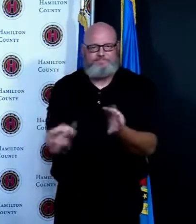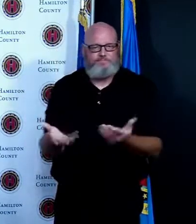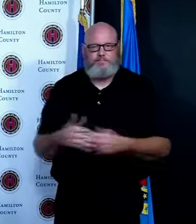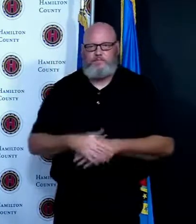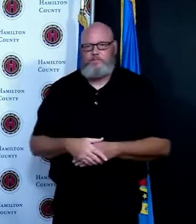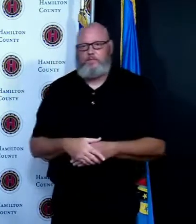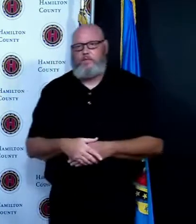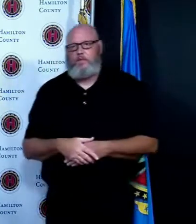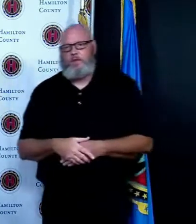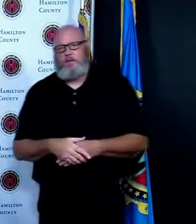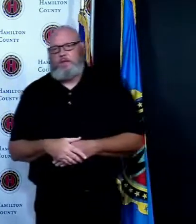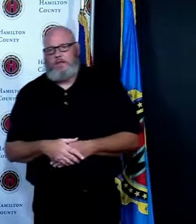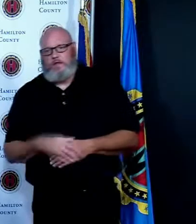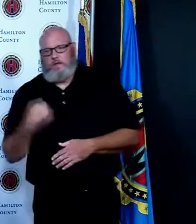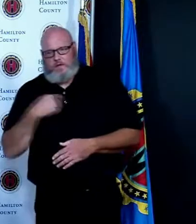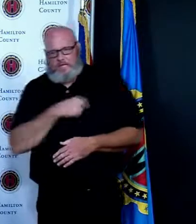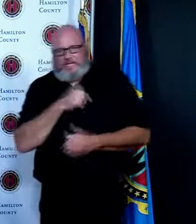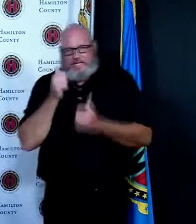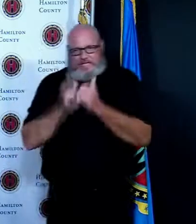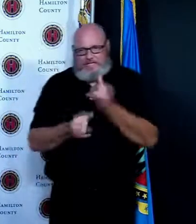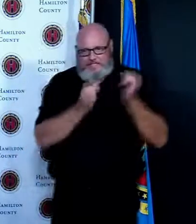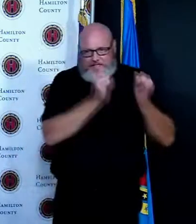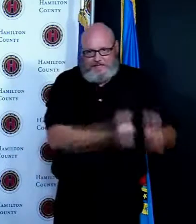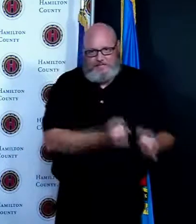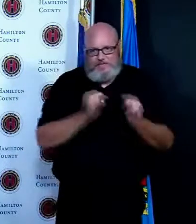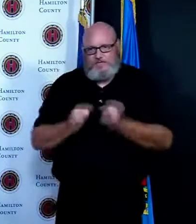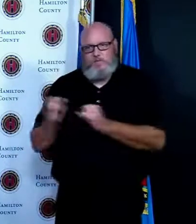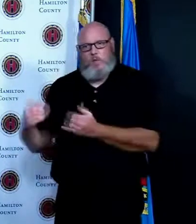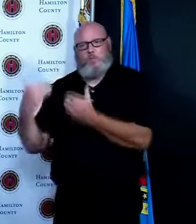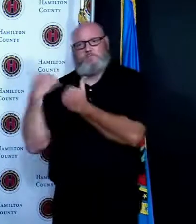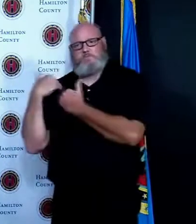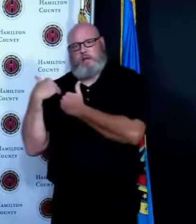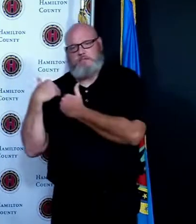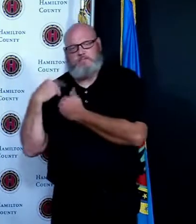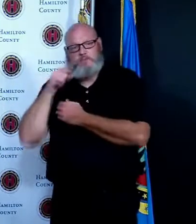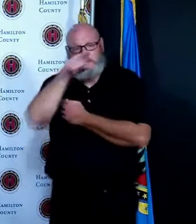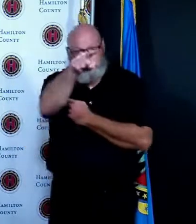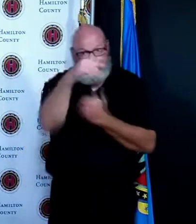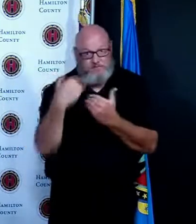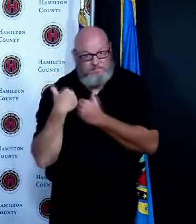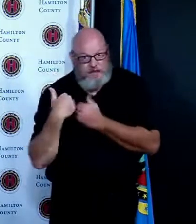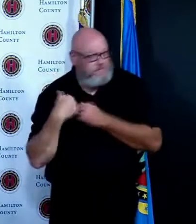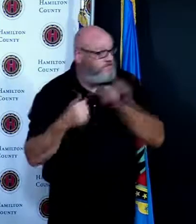responsibility so we can flatten the curve again without taking more drastic actions we can do